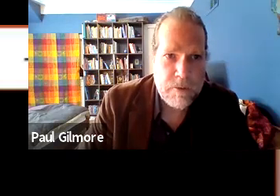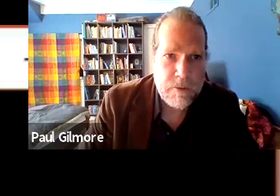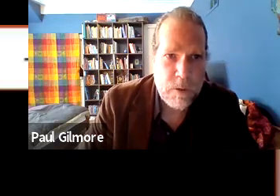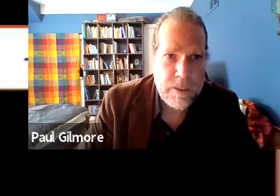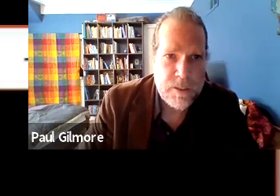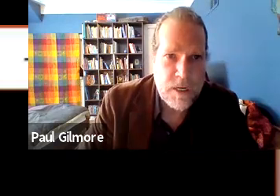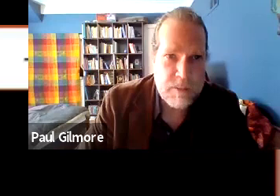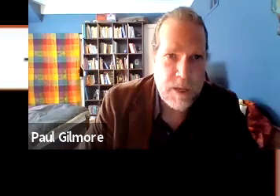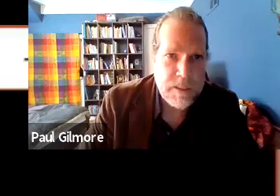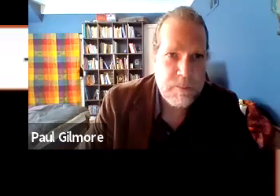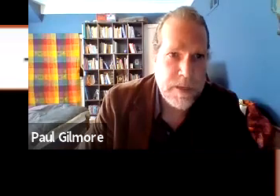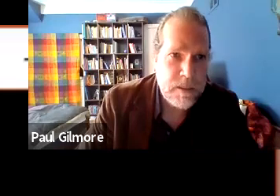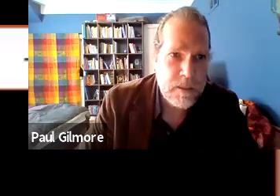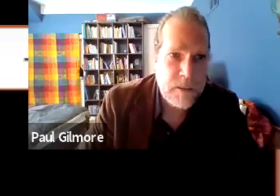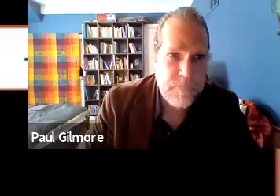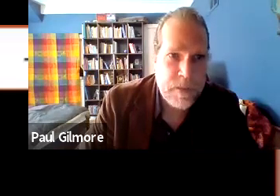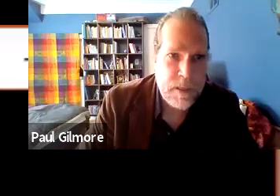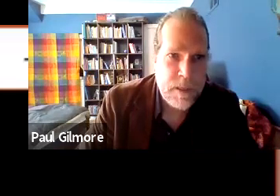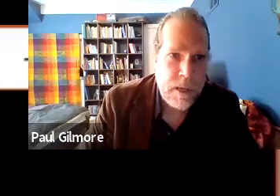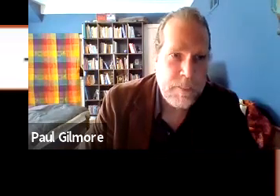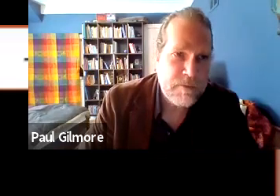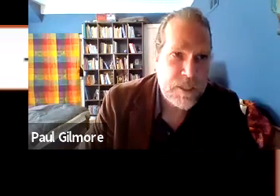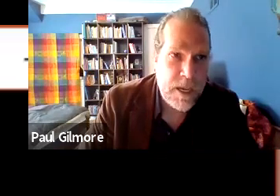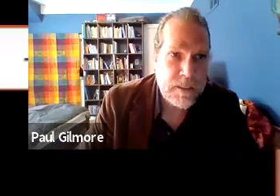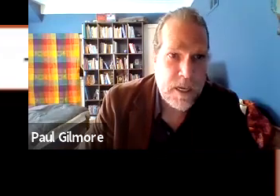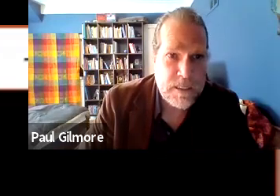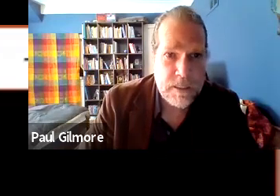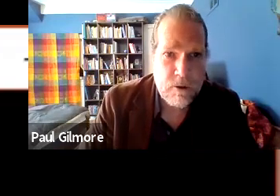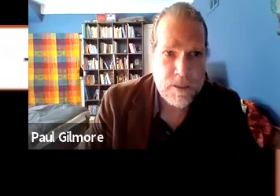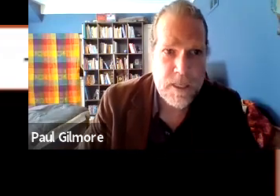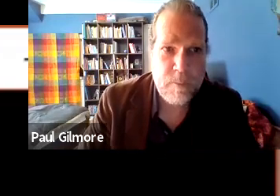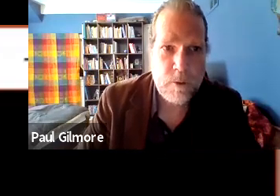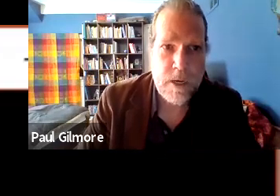mother's worries tucked behind my ear. I might have sang as I slid across that border